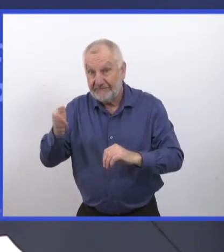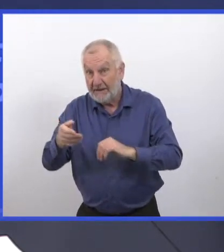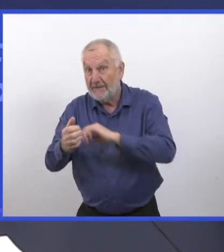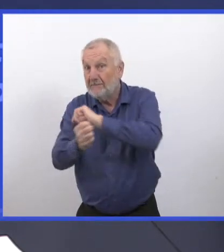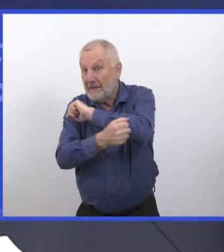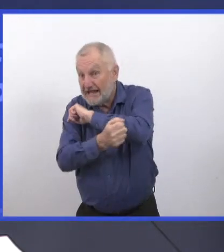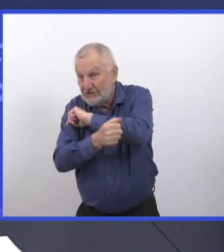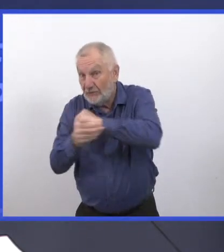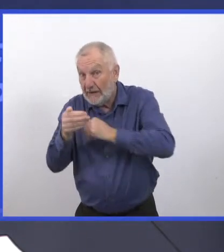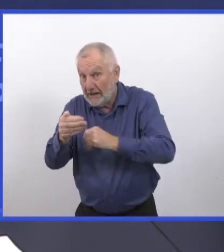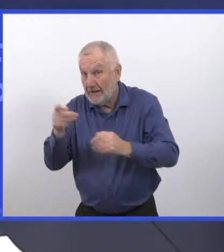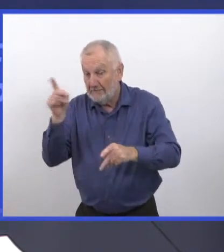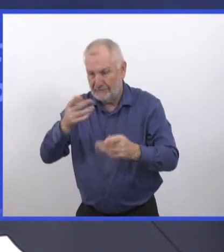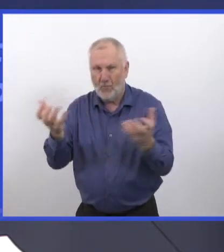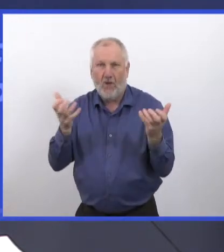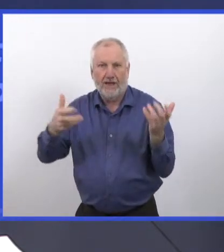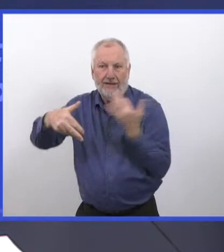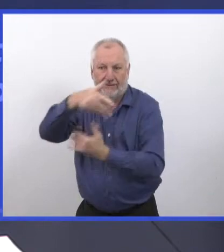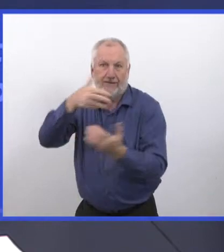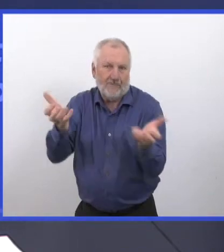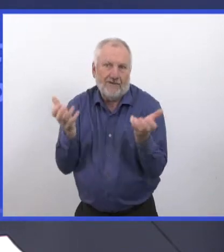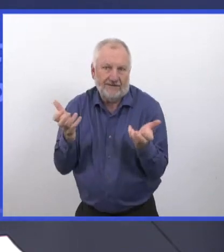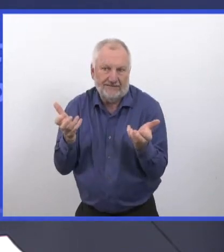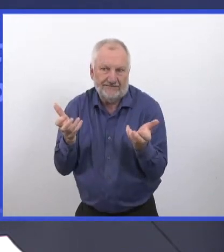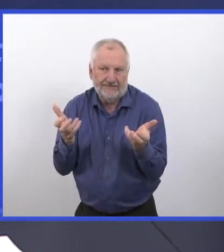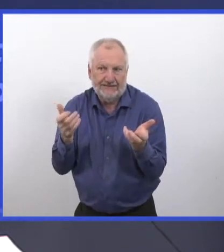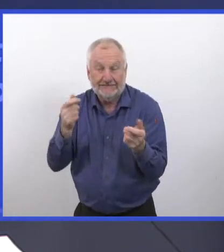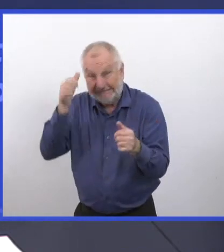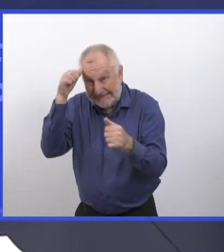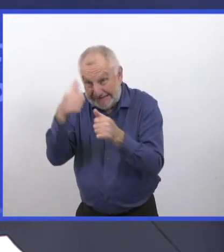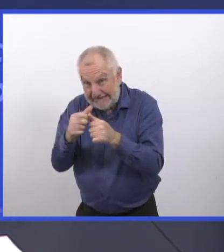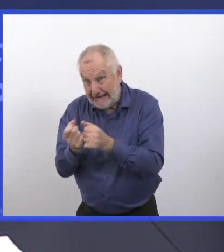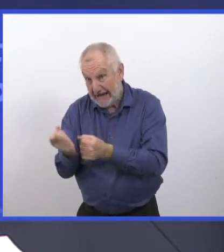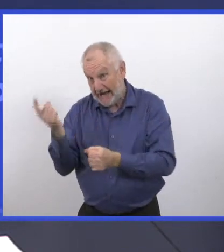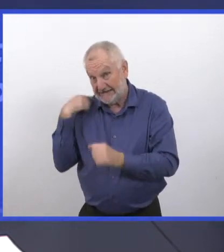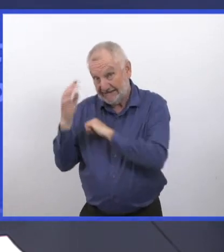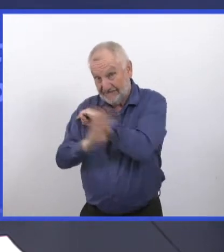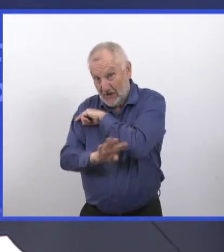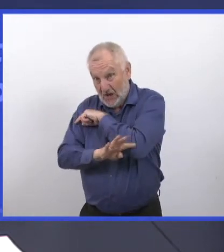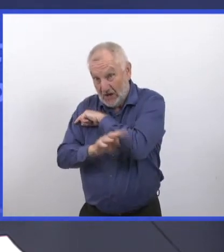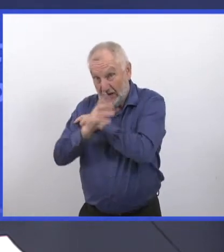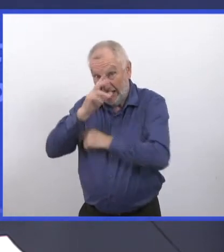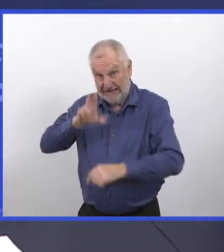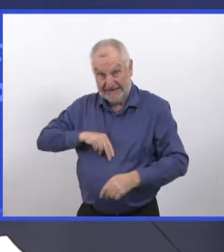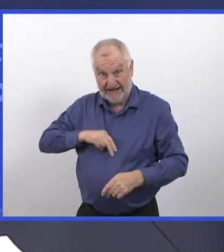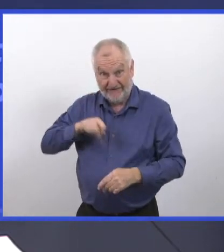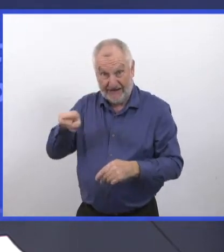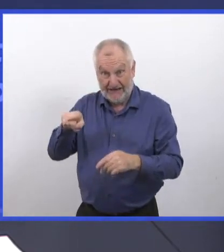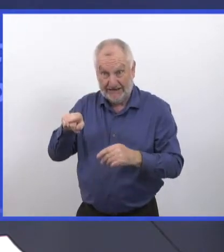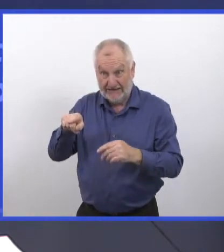Le corps humain combat tous les jours tous ces antigènes, y compris les virus.